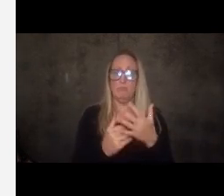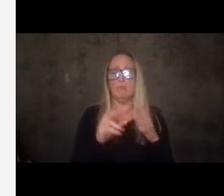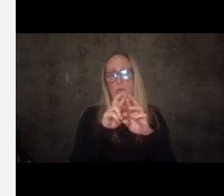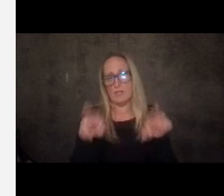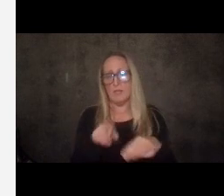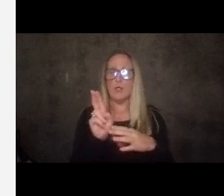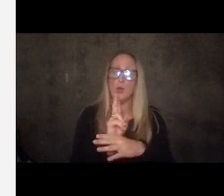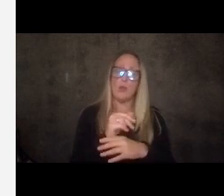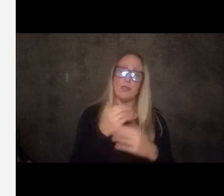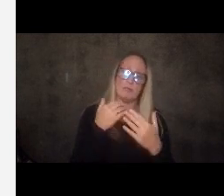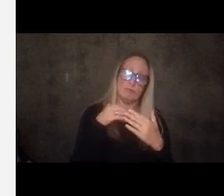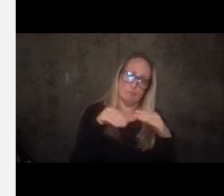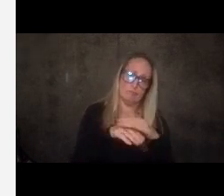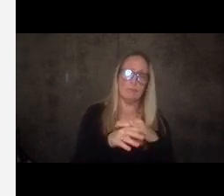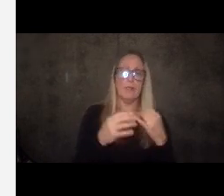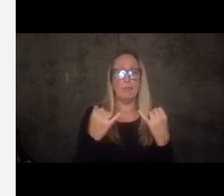accessible modern resume template. OK.